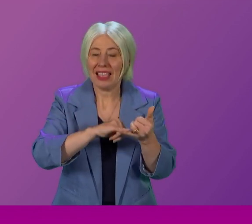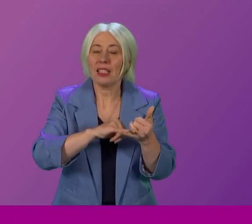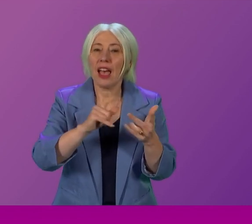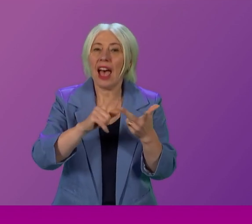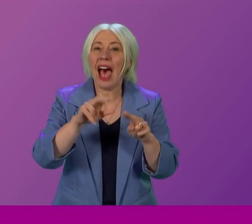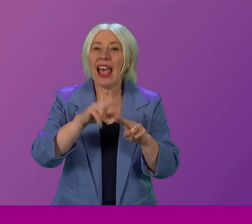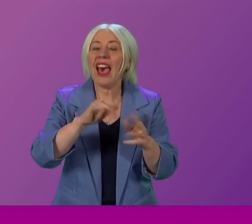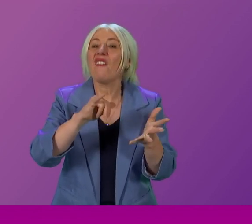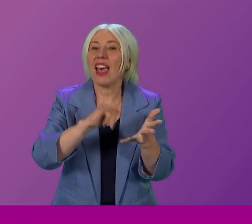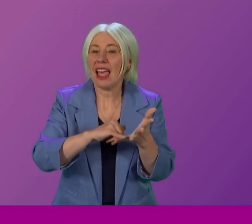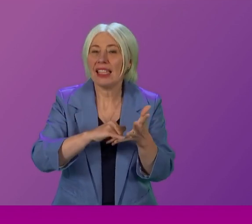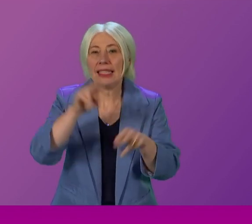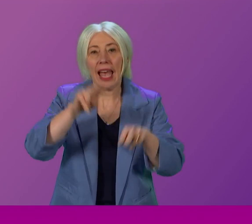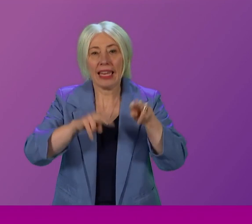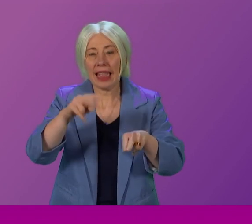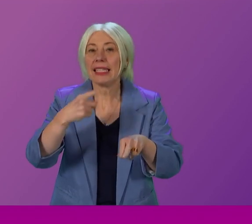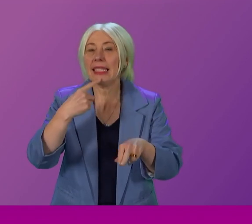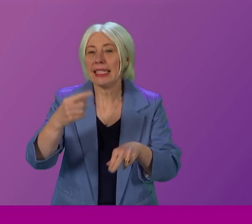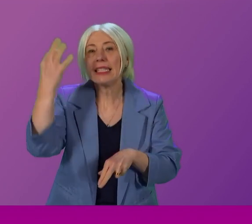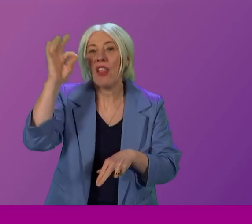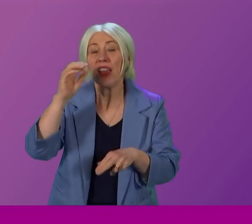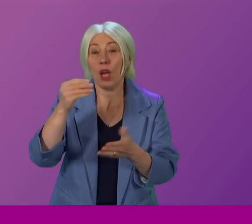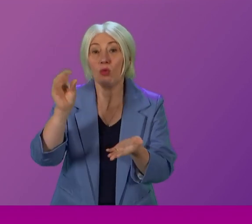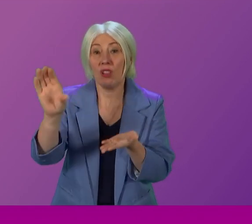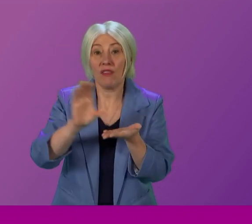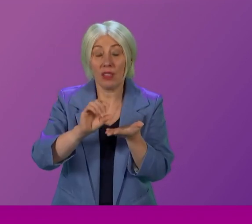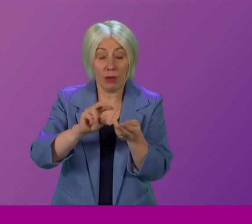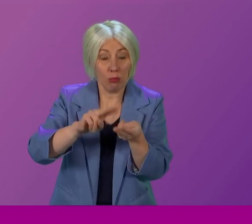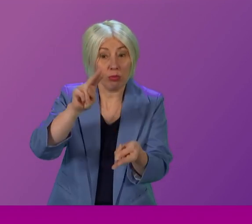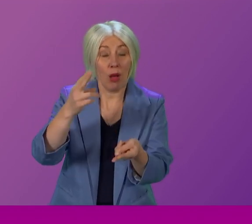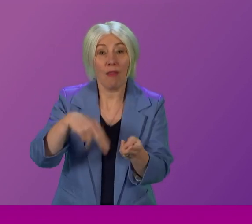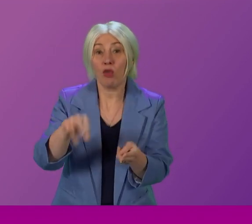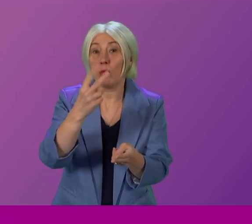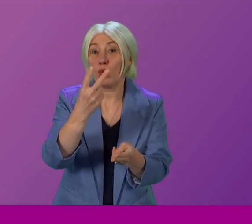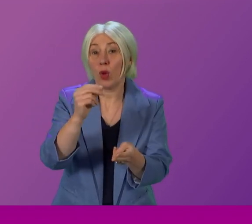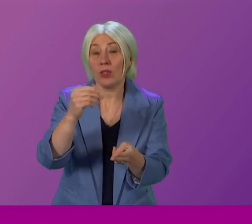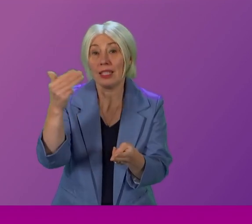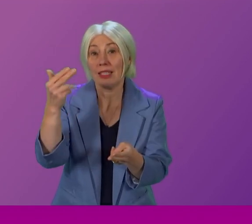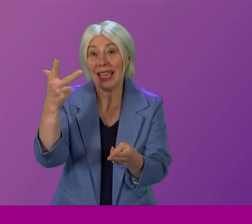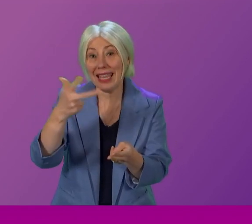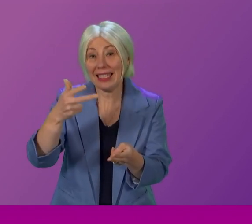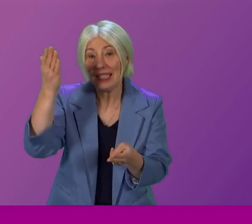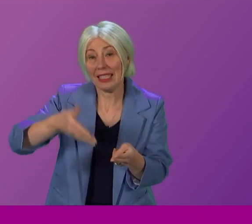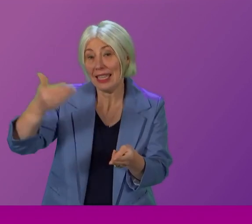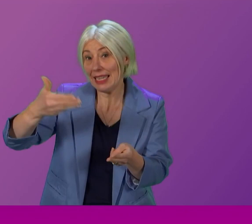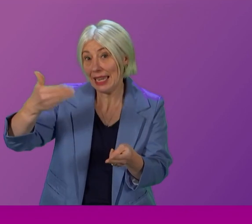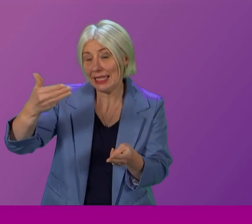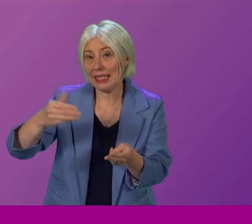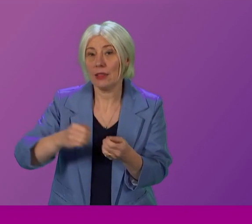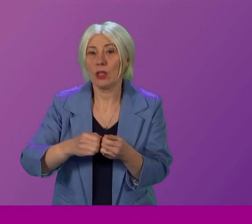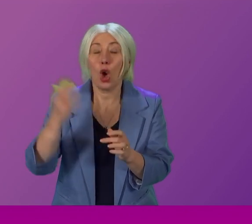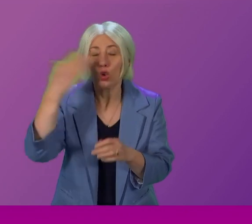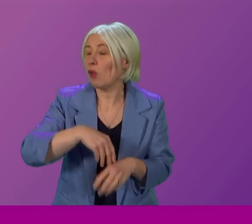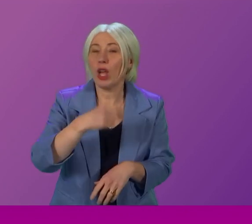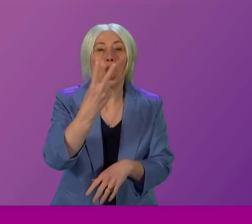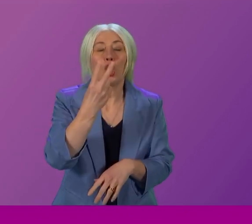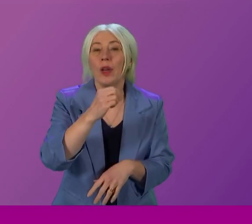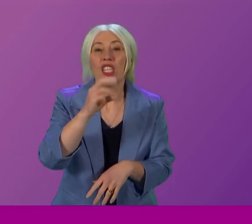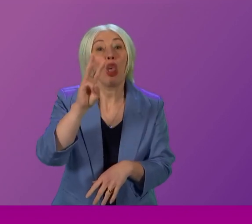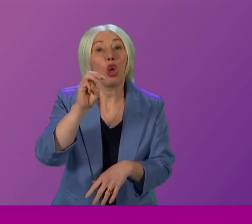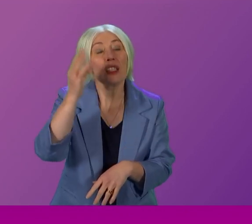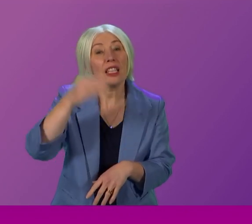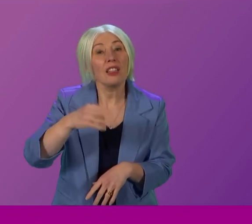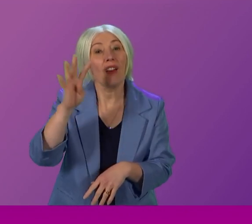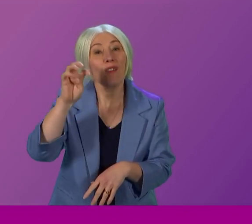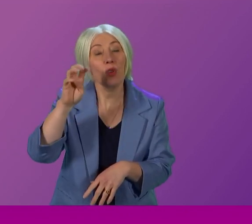confirms that council funding has increased since 2013-14. It has gone up by £2.2 billion,